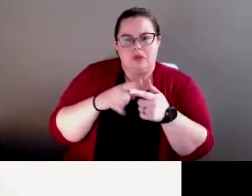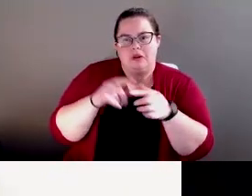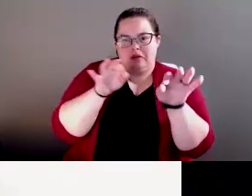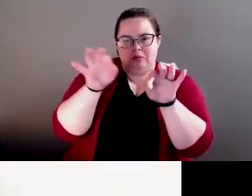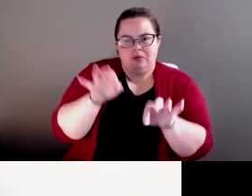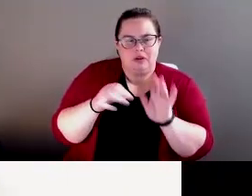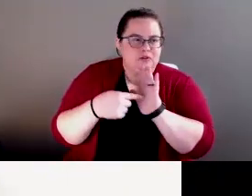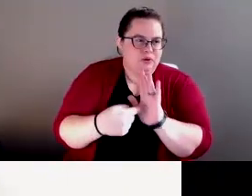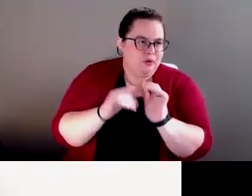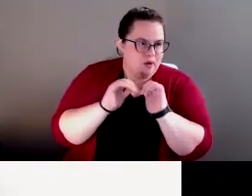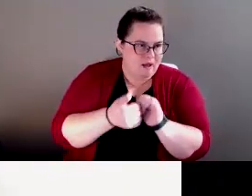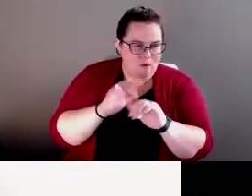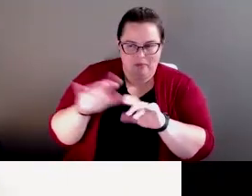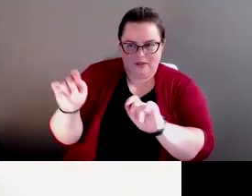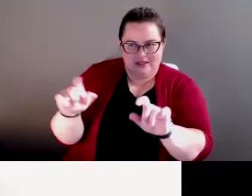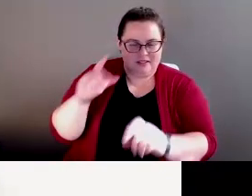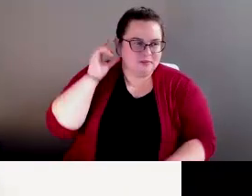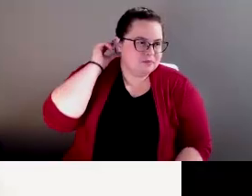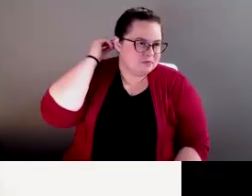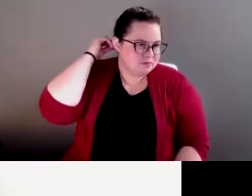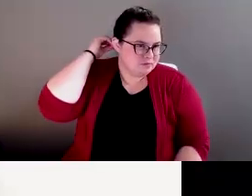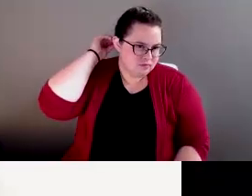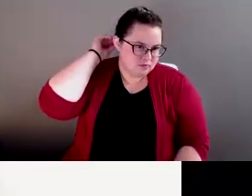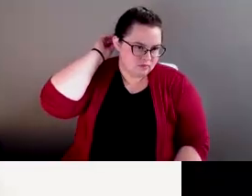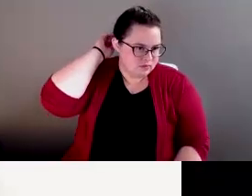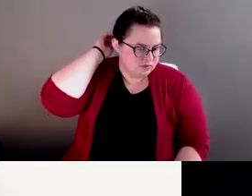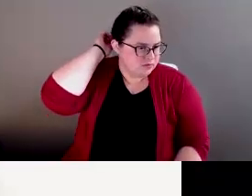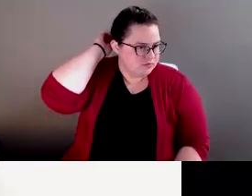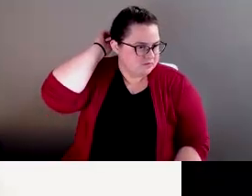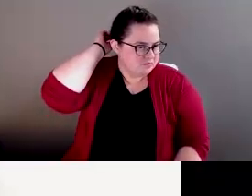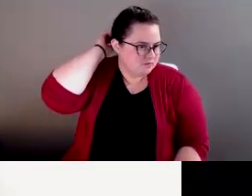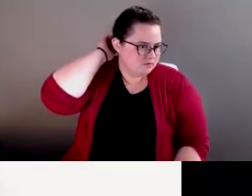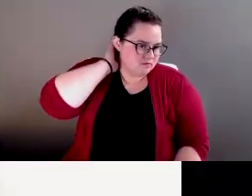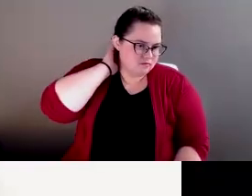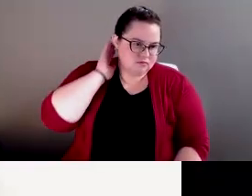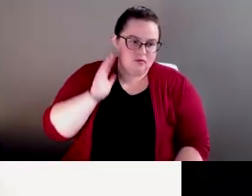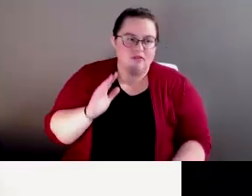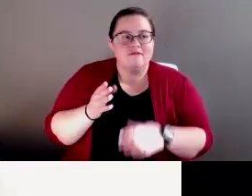show you on my slides here. All right.